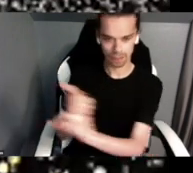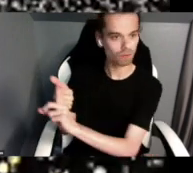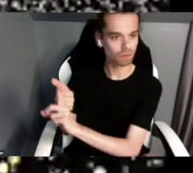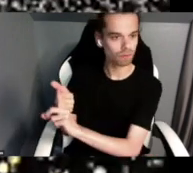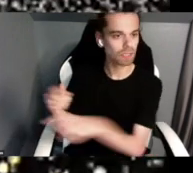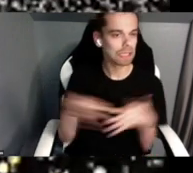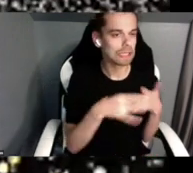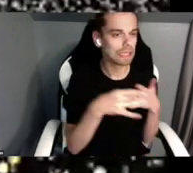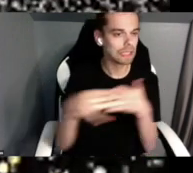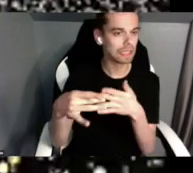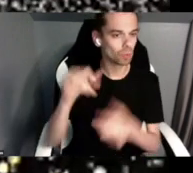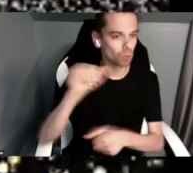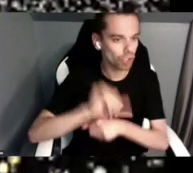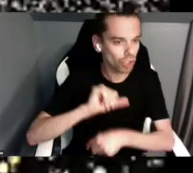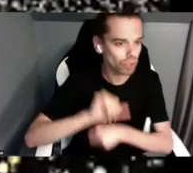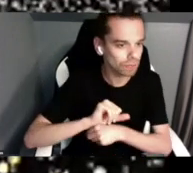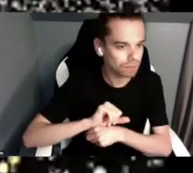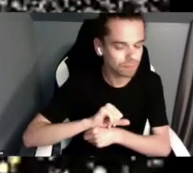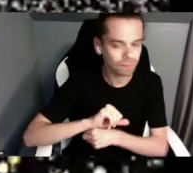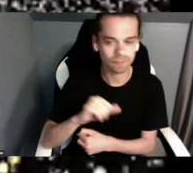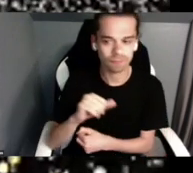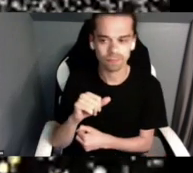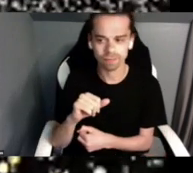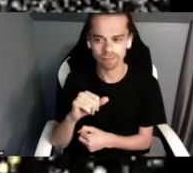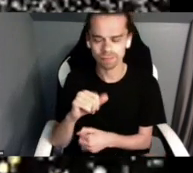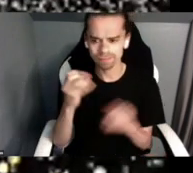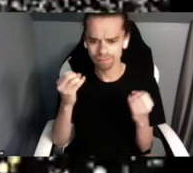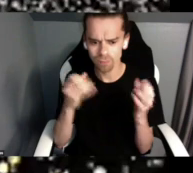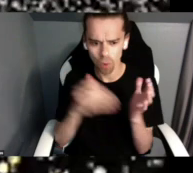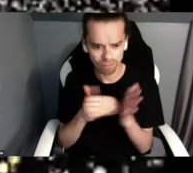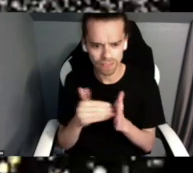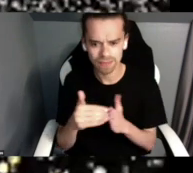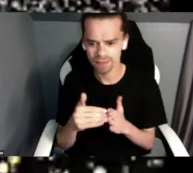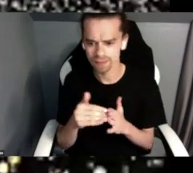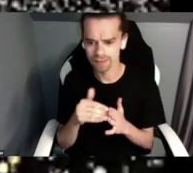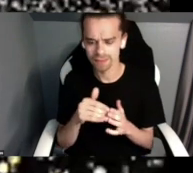So often and I alluded to this earlier,